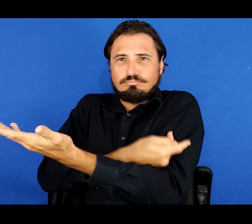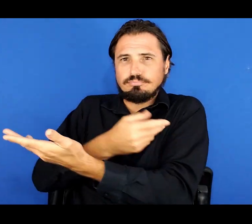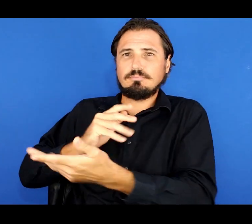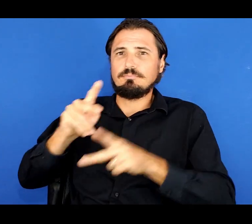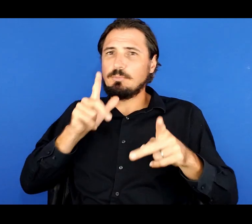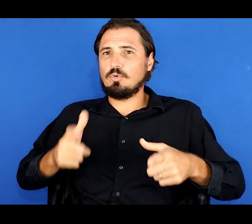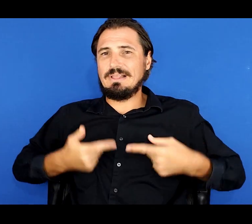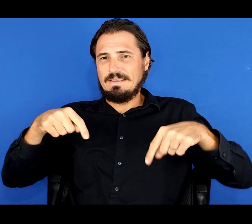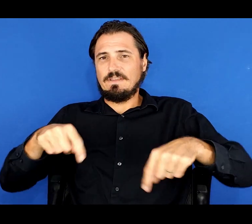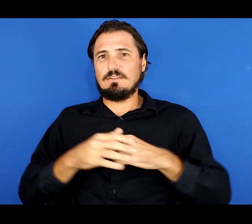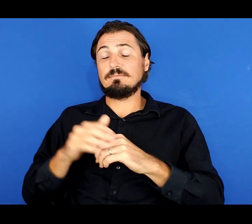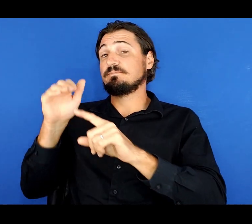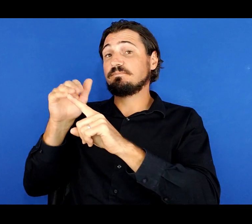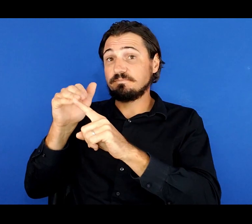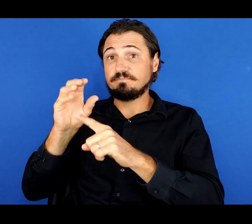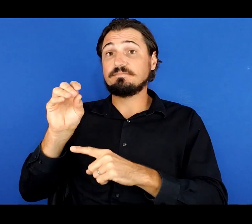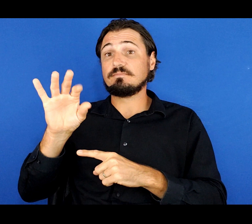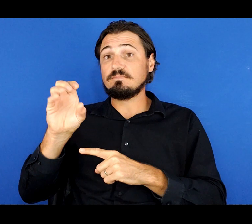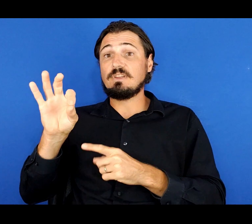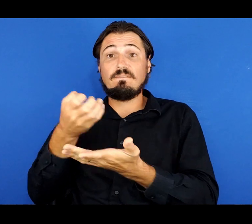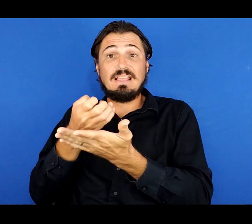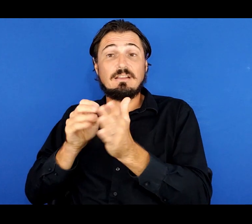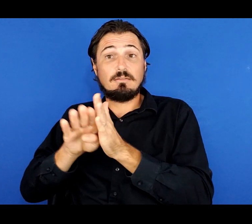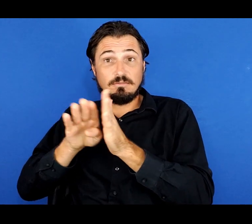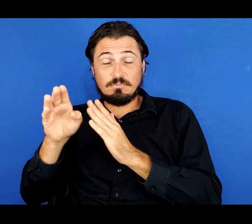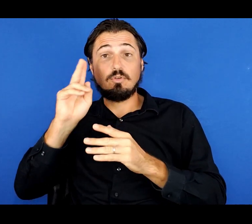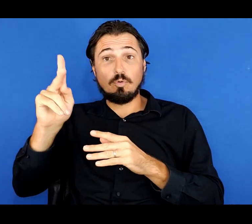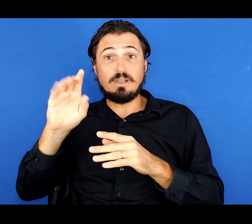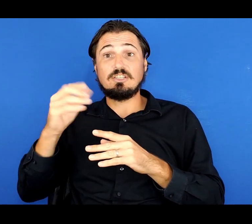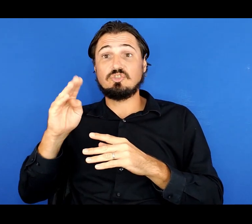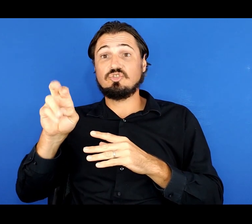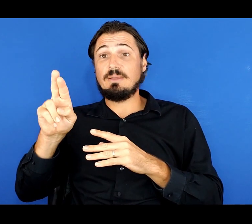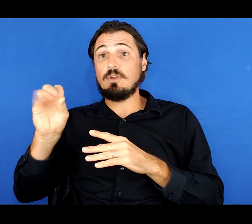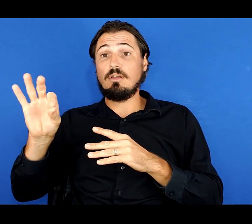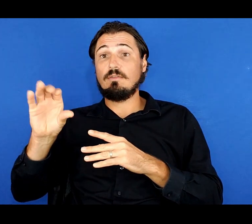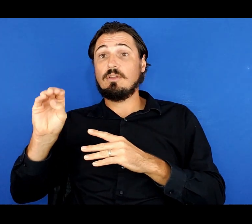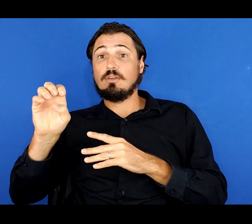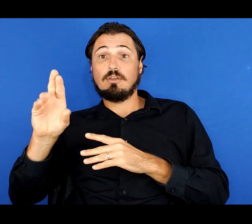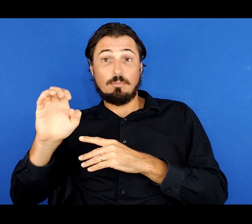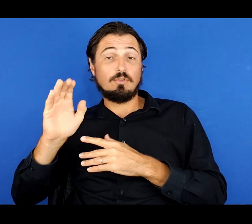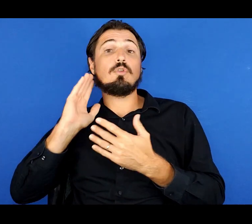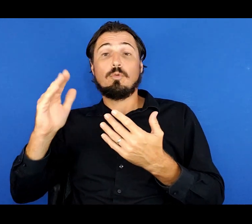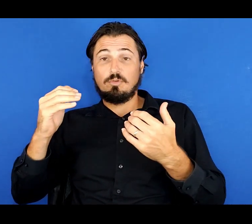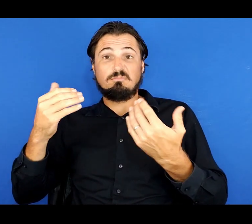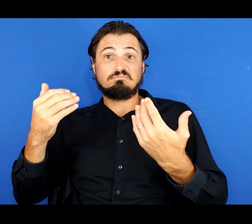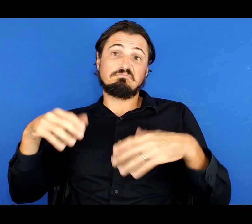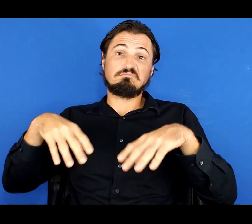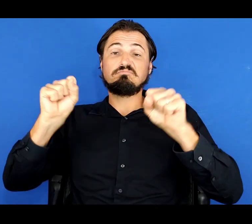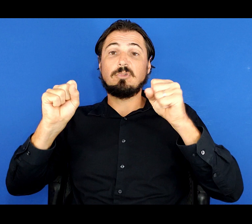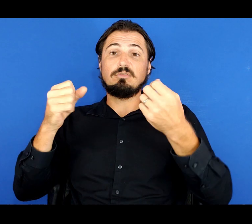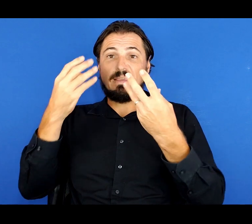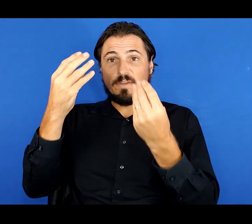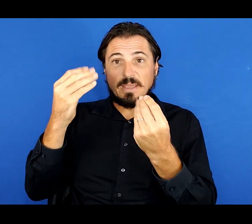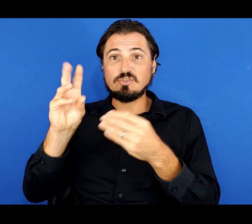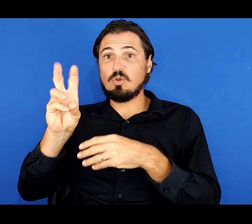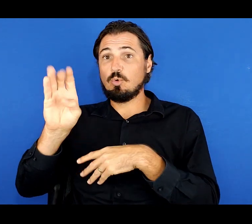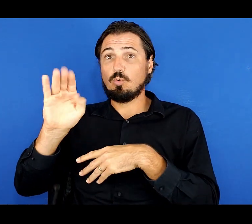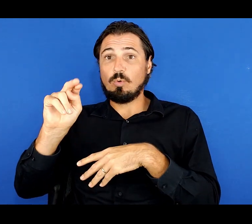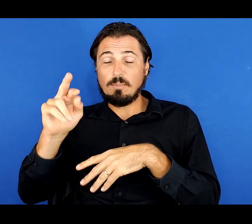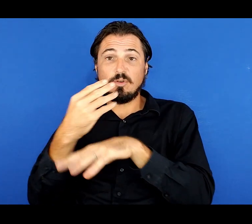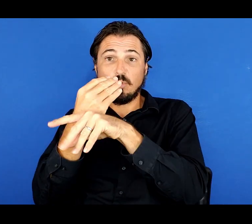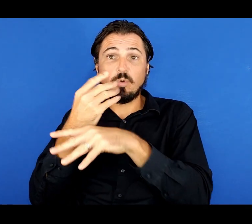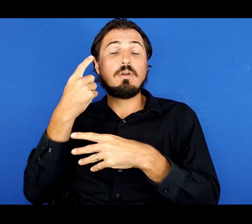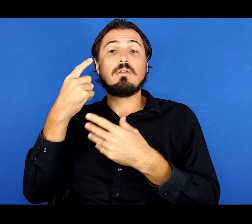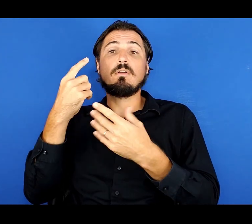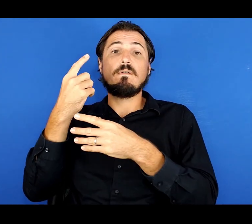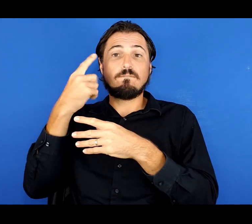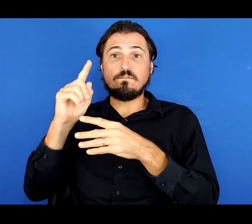As a reminder, the Office of Economic Development and Kauai Chamber of Commerce will co-host an informational webinar for Kauai businesses on Thursday, February 4th